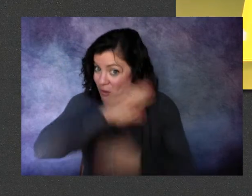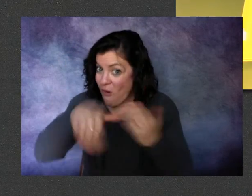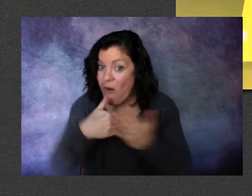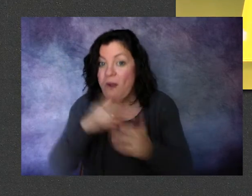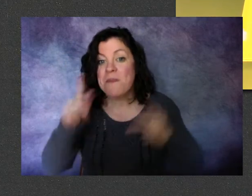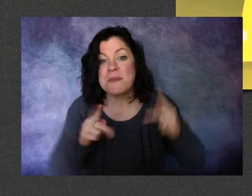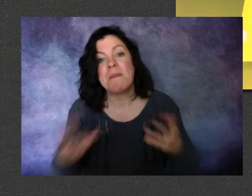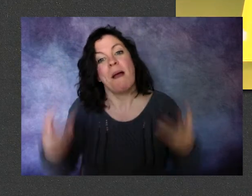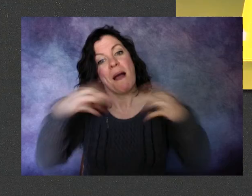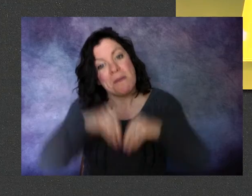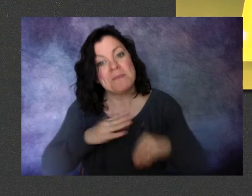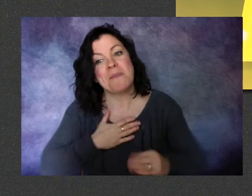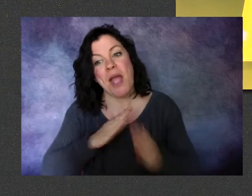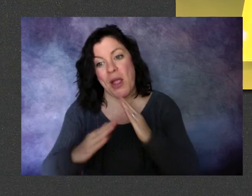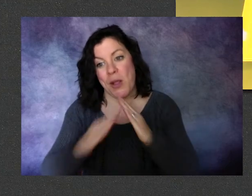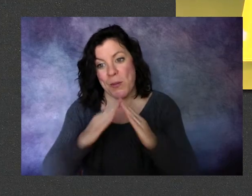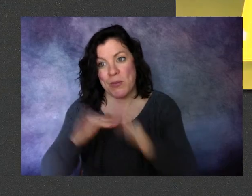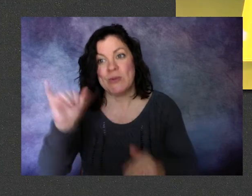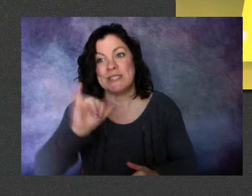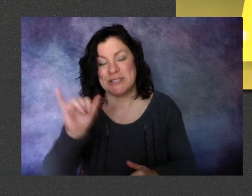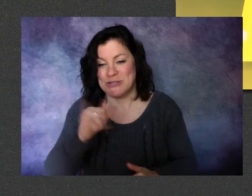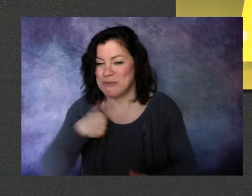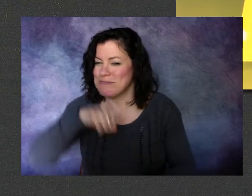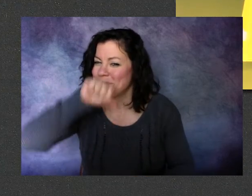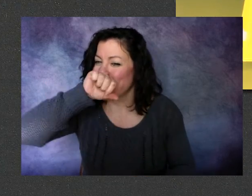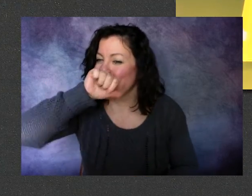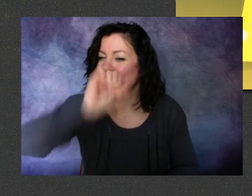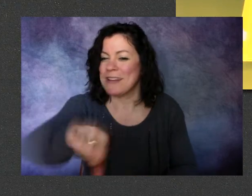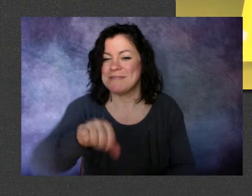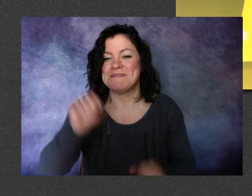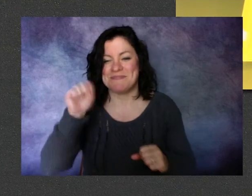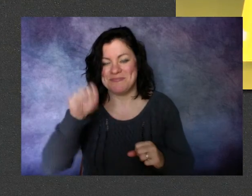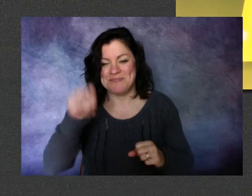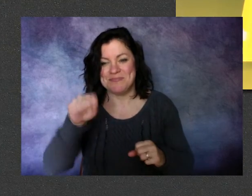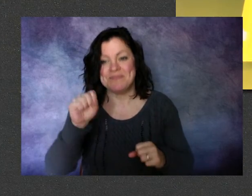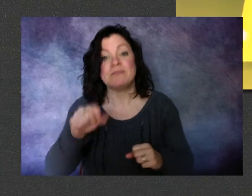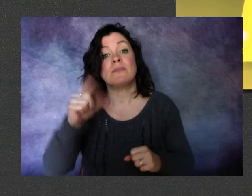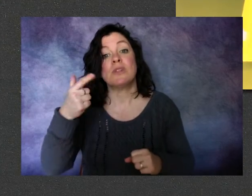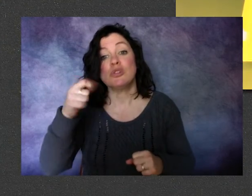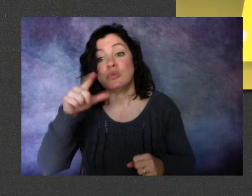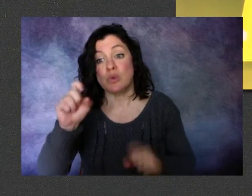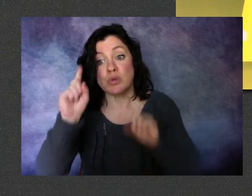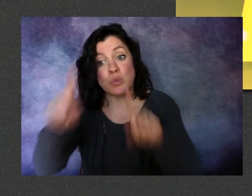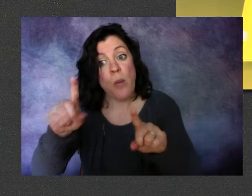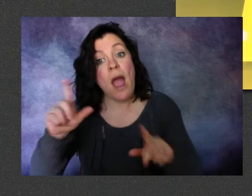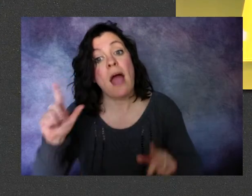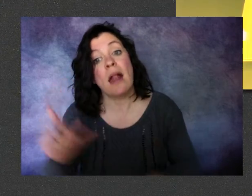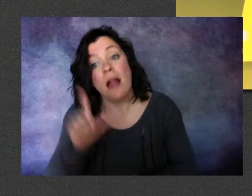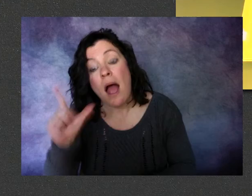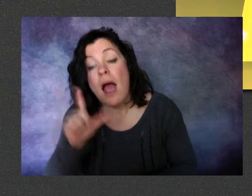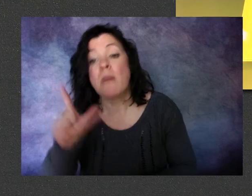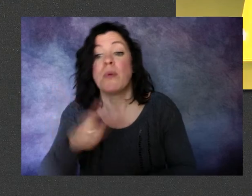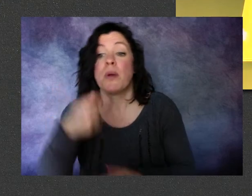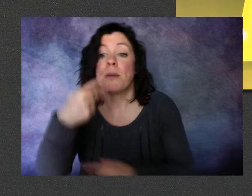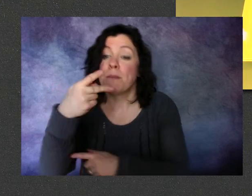They are all part of your community. I love it! And I remember George went to the library, to the post office, to the grocery store.